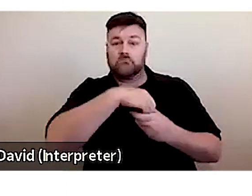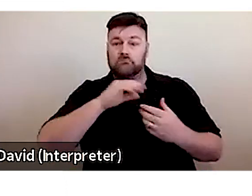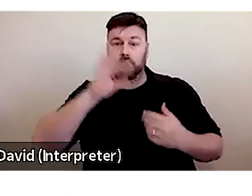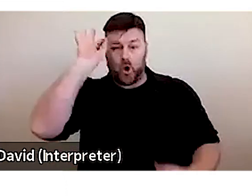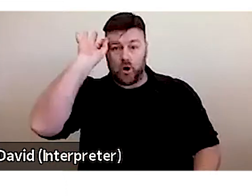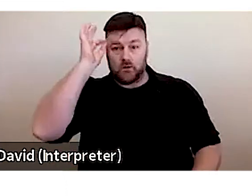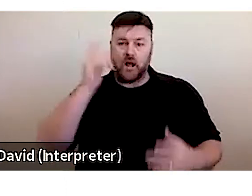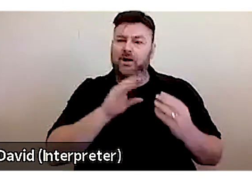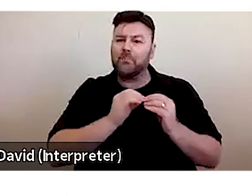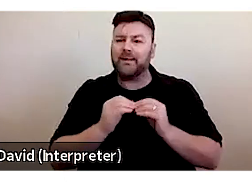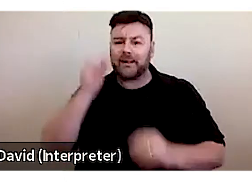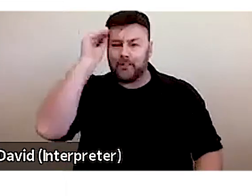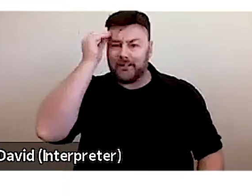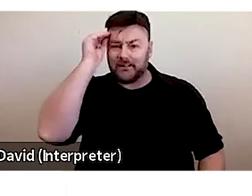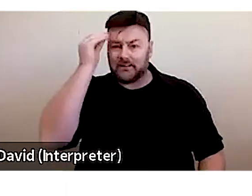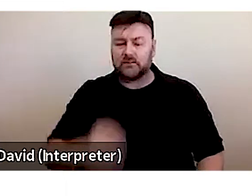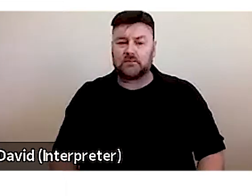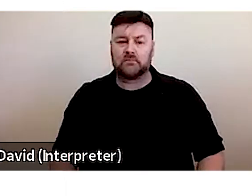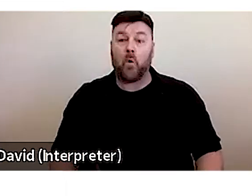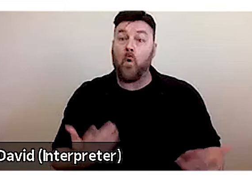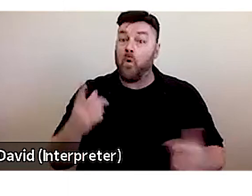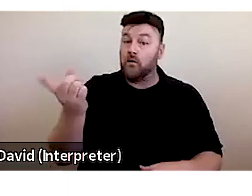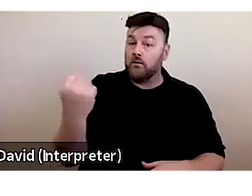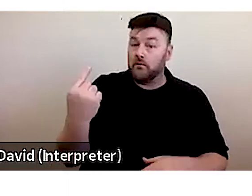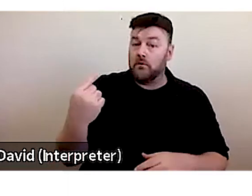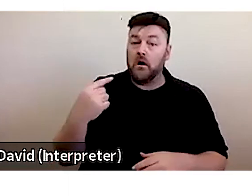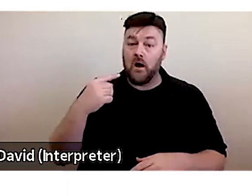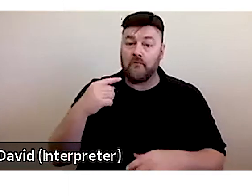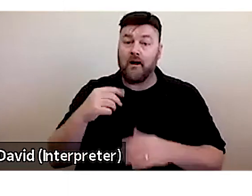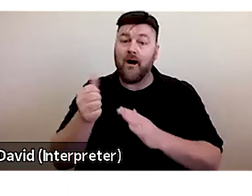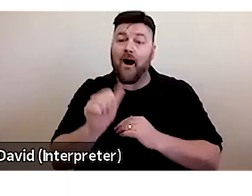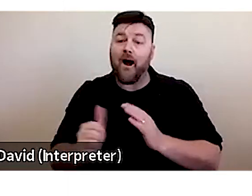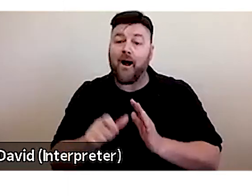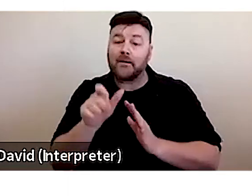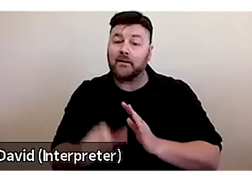Get an artist in your committee and go out and ask.